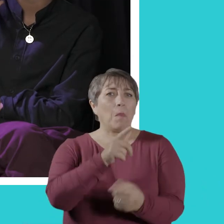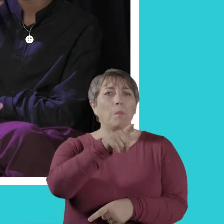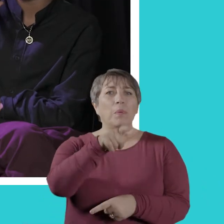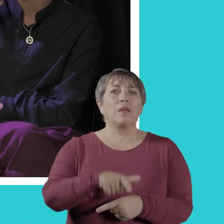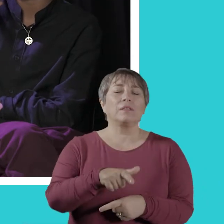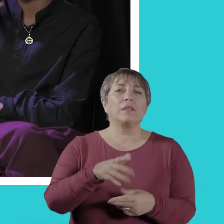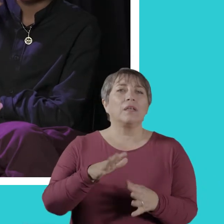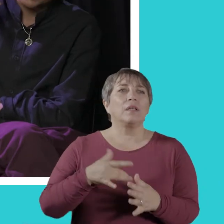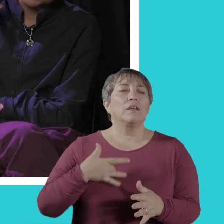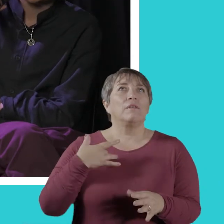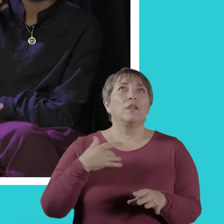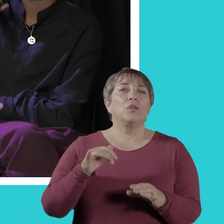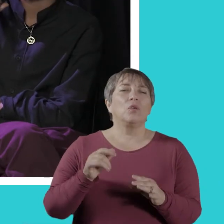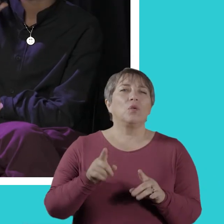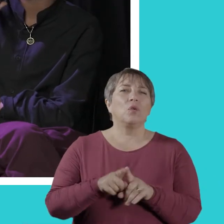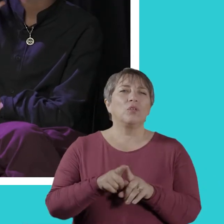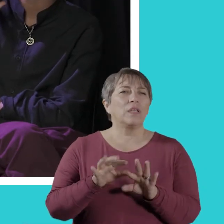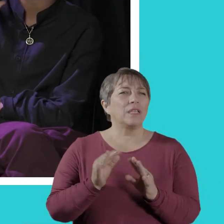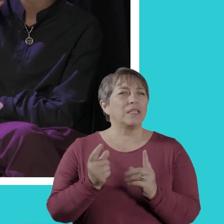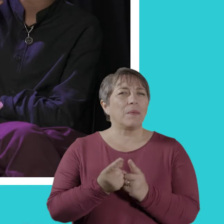as well about you know which I named earlier about structures of accountability. You know the